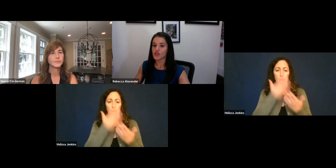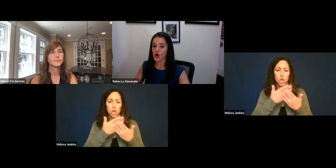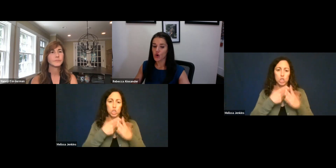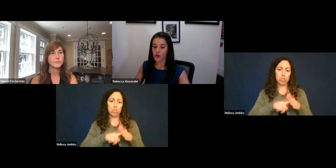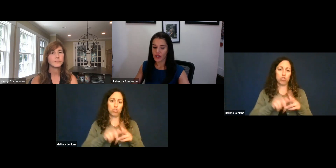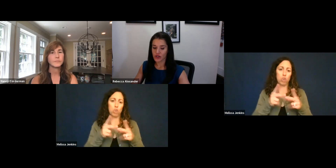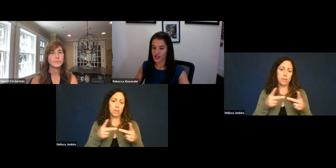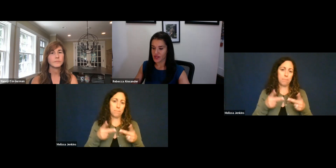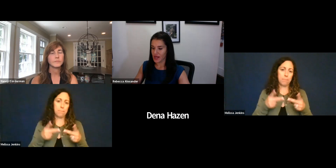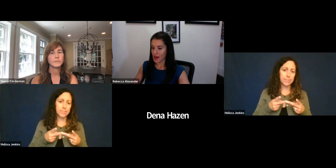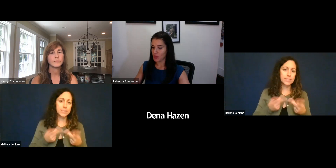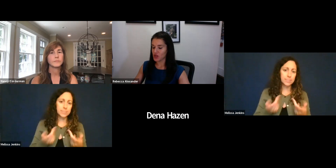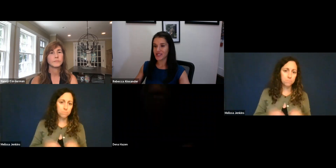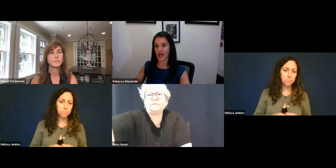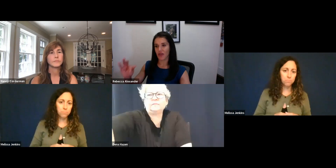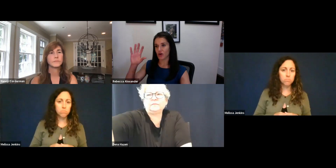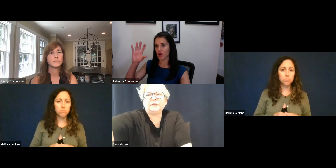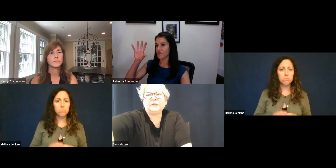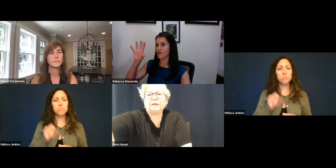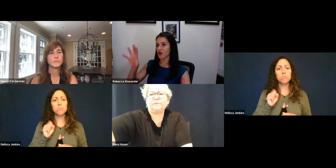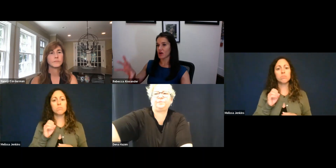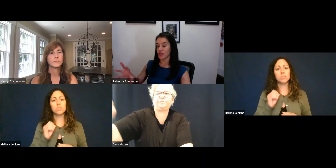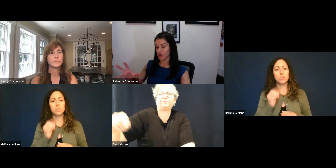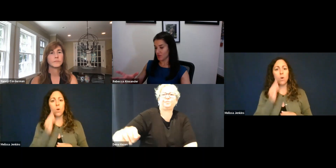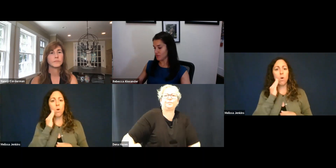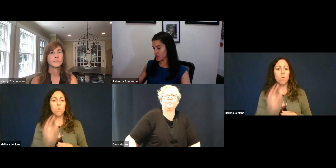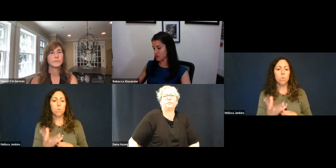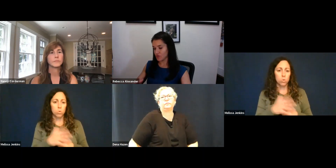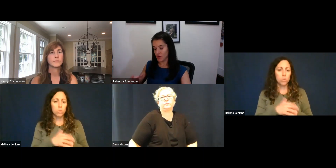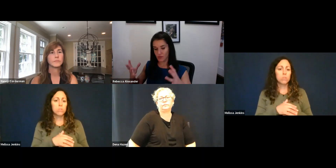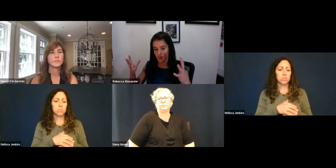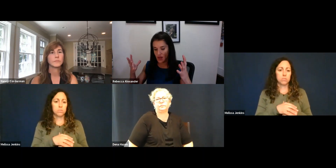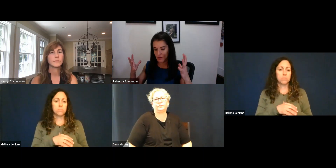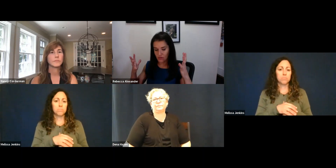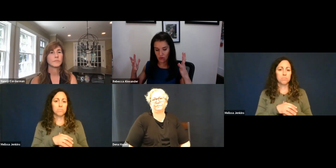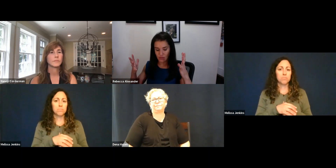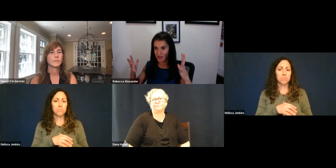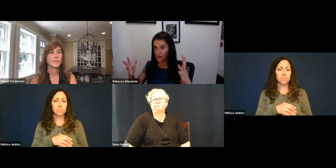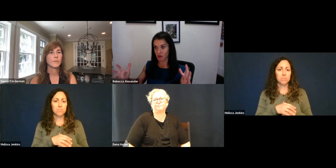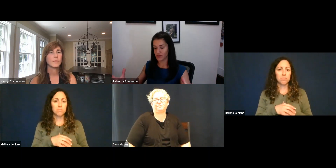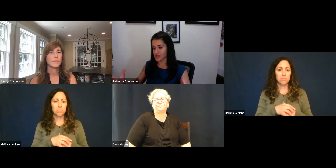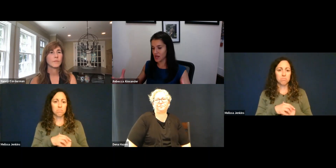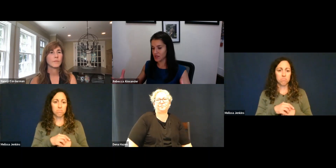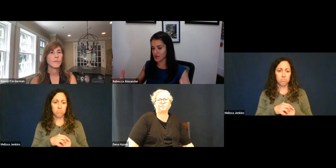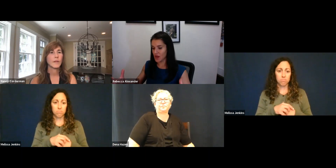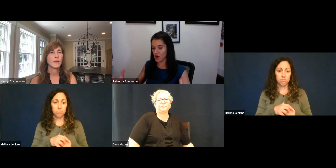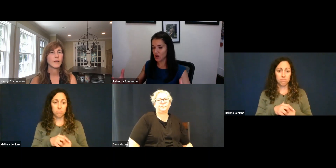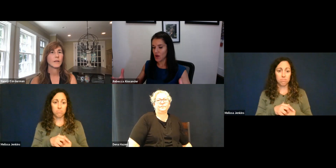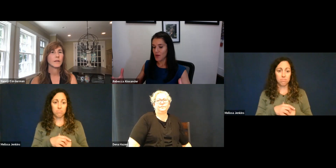So here's the thing, and I put together a very-- I have I think all the states in there.